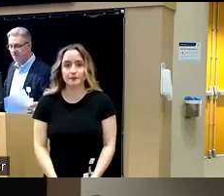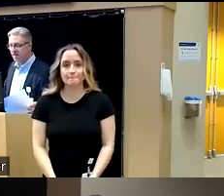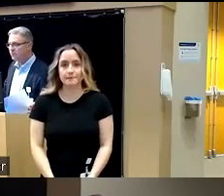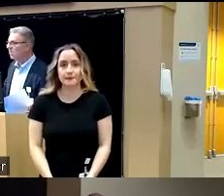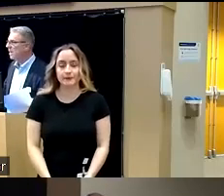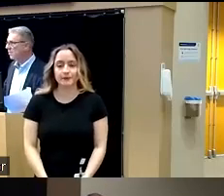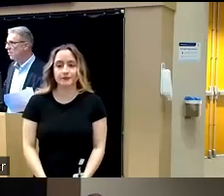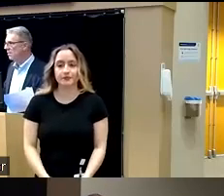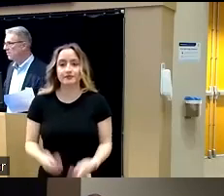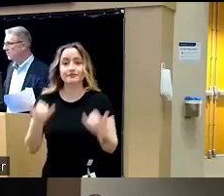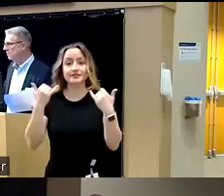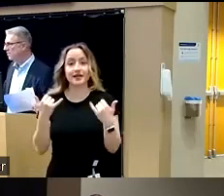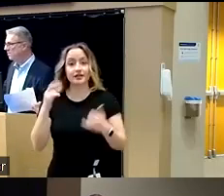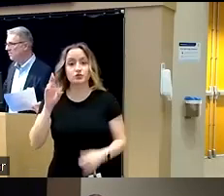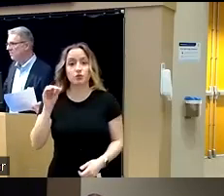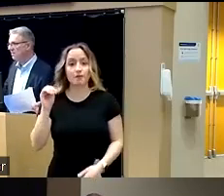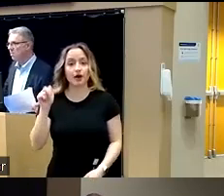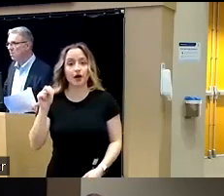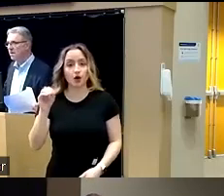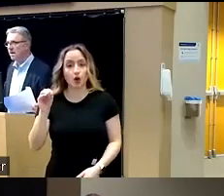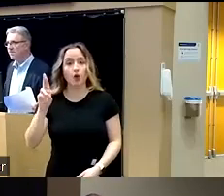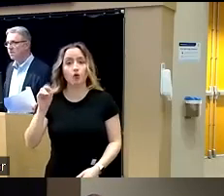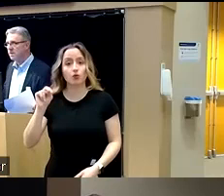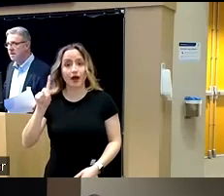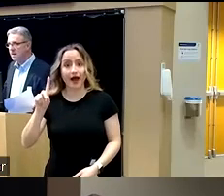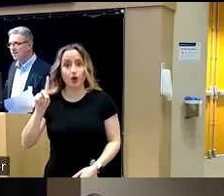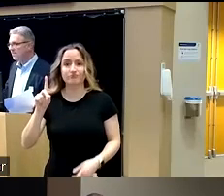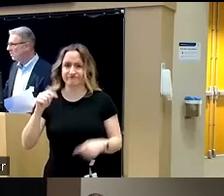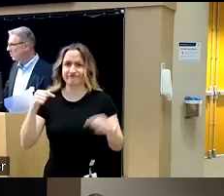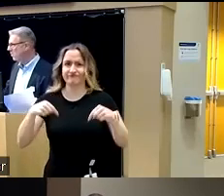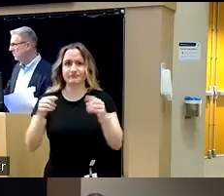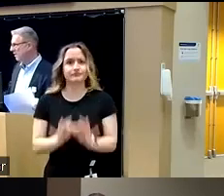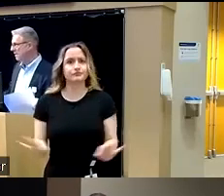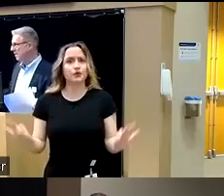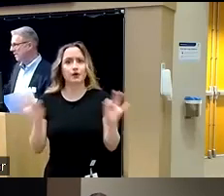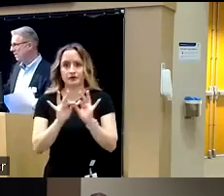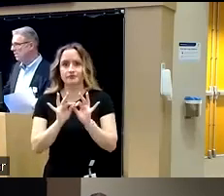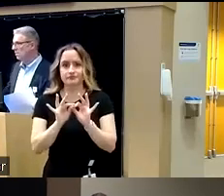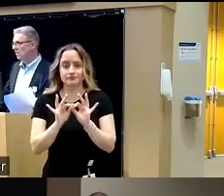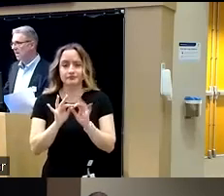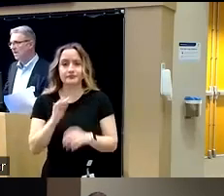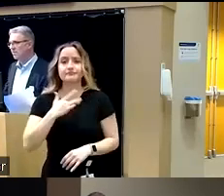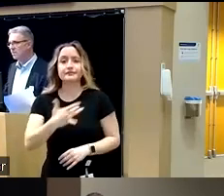today's Romano rounds is especially important I feel as typically we present a clinical case